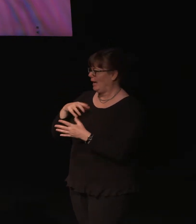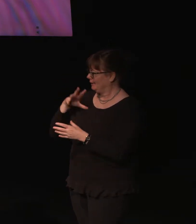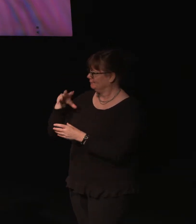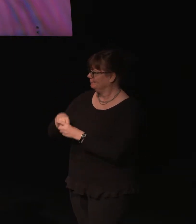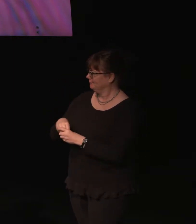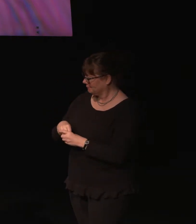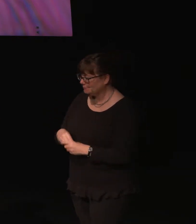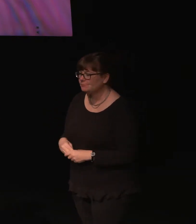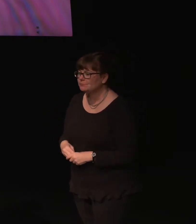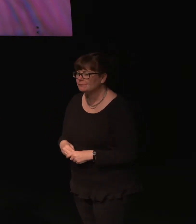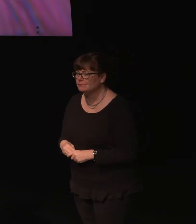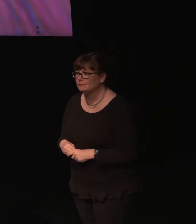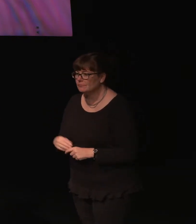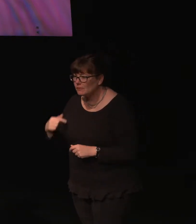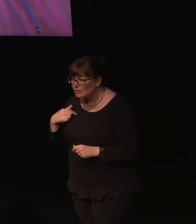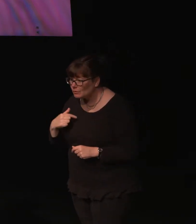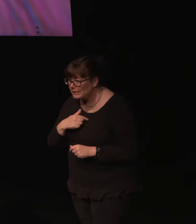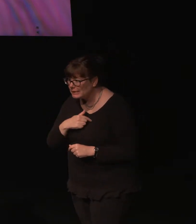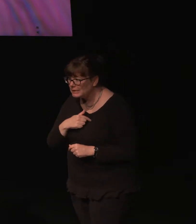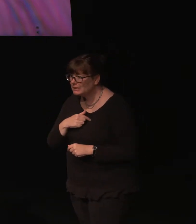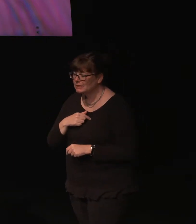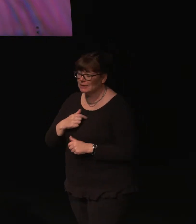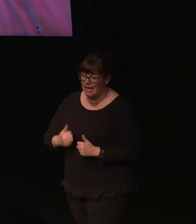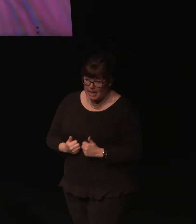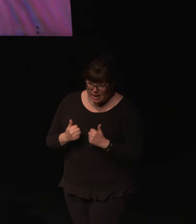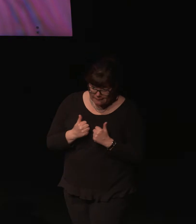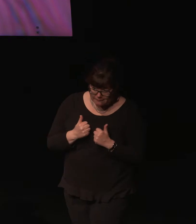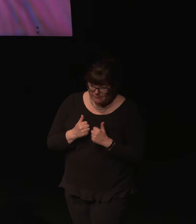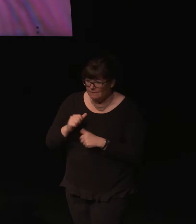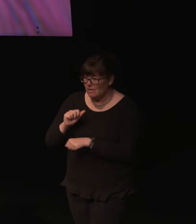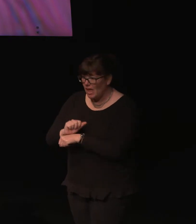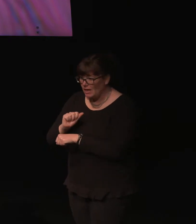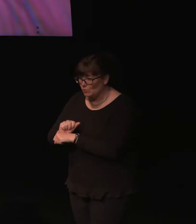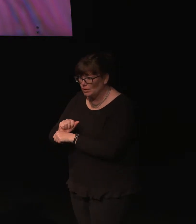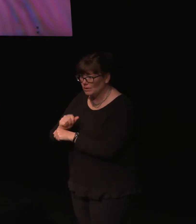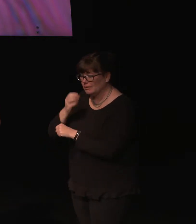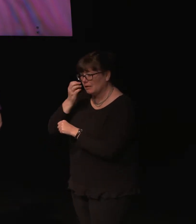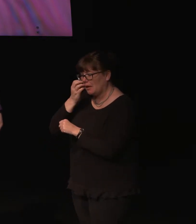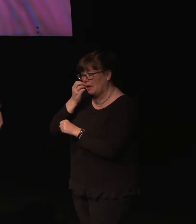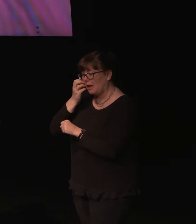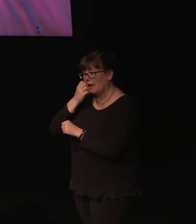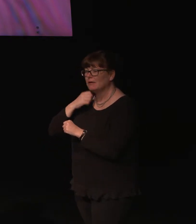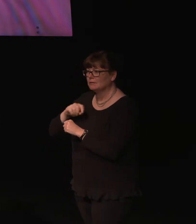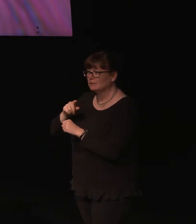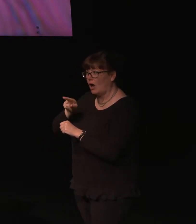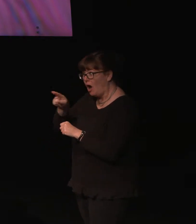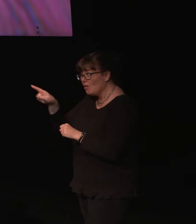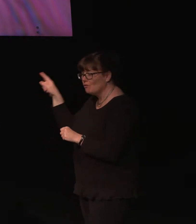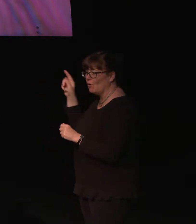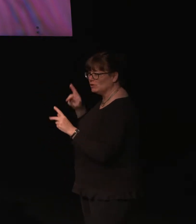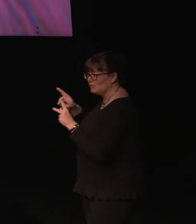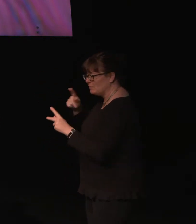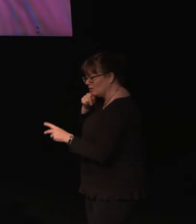We live and work on the backs of giants who have spent their entire careers